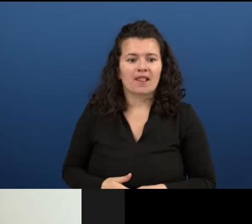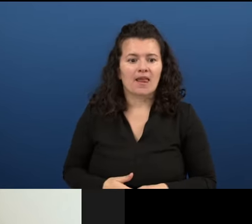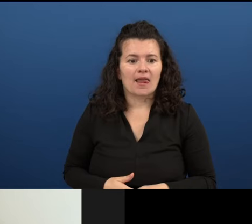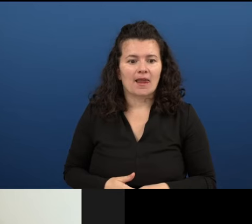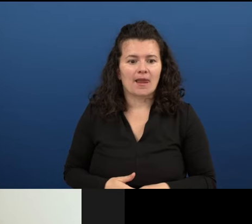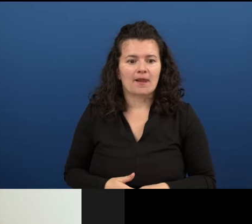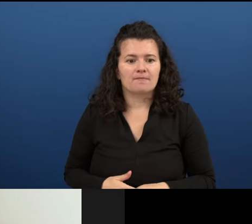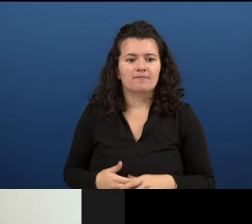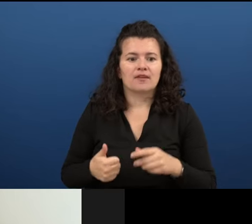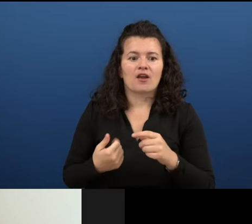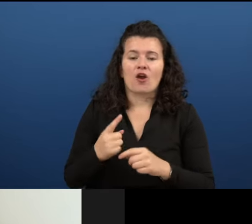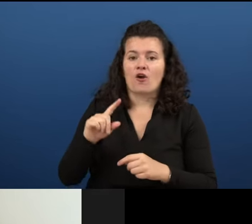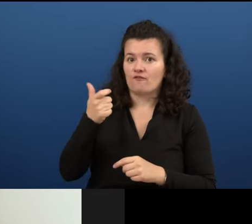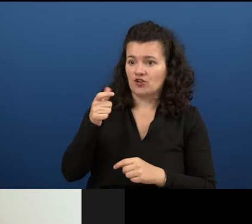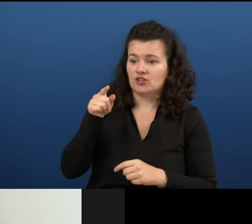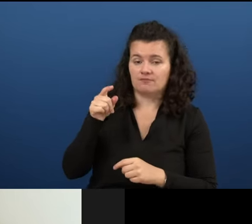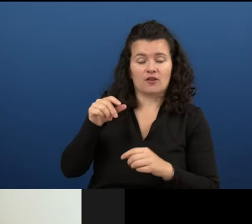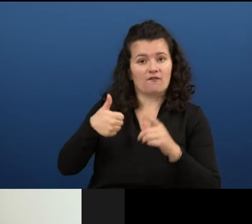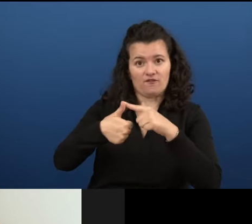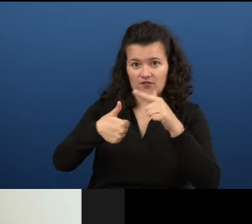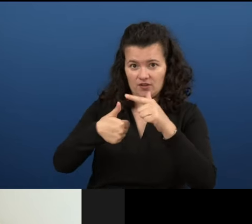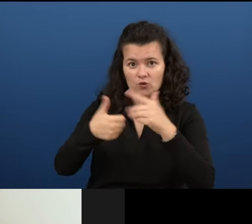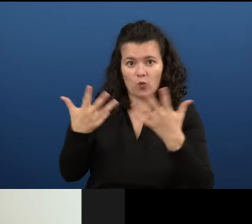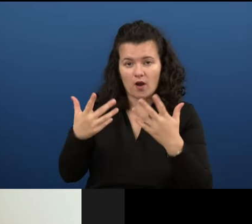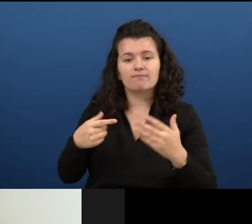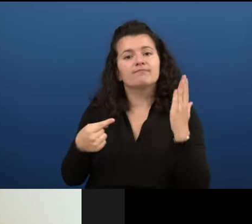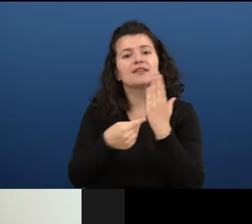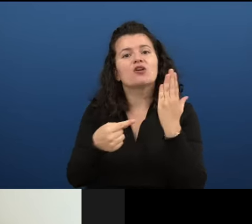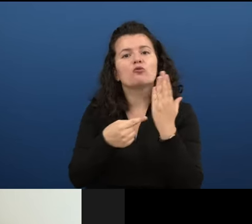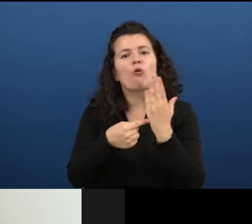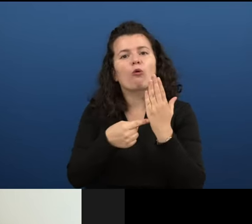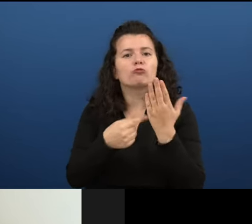stuff, you know the musician, we do have us to assistive technologies that is screen